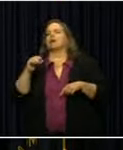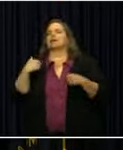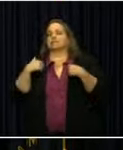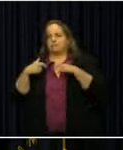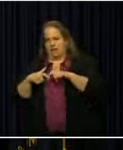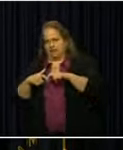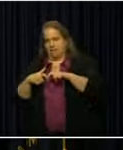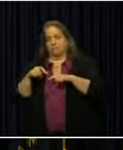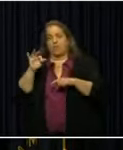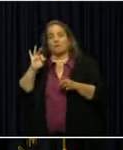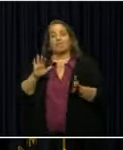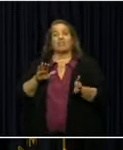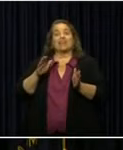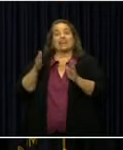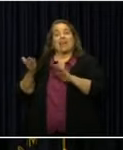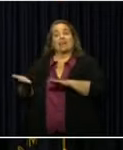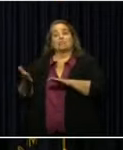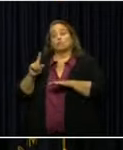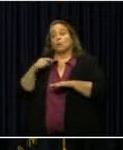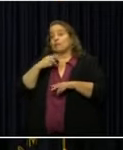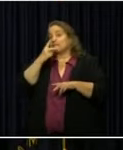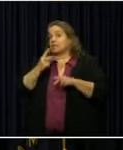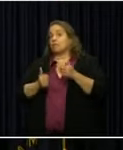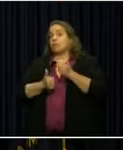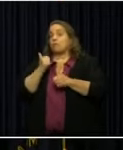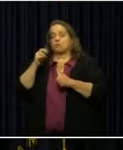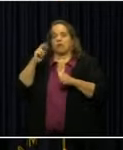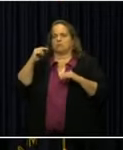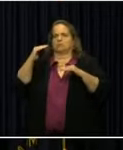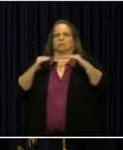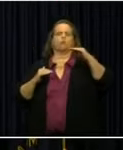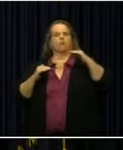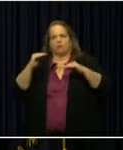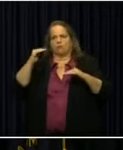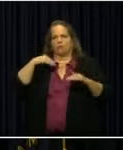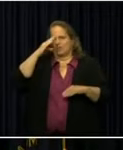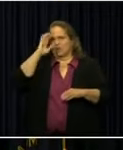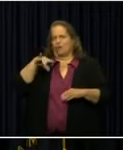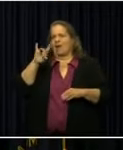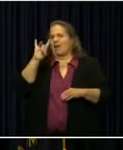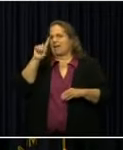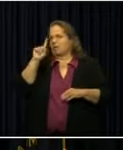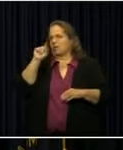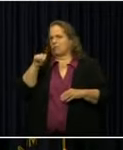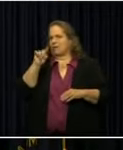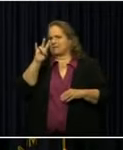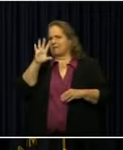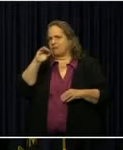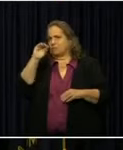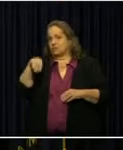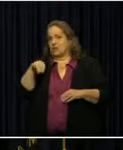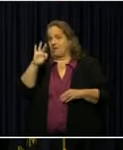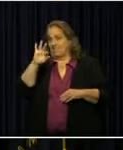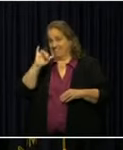WE HAVE ONE NEW STAFF MEMBER AND